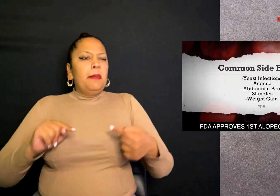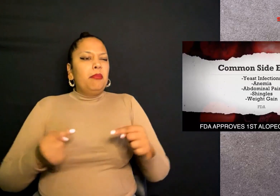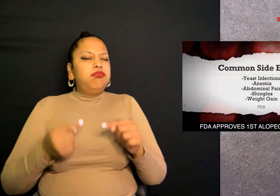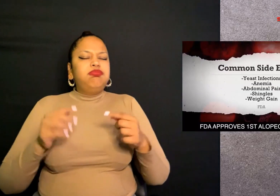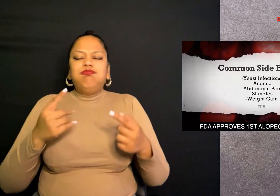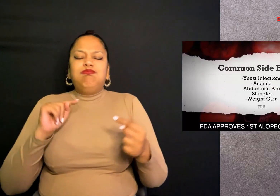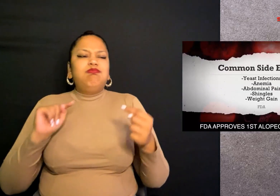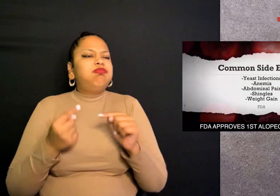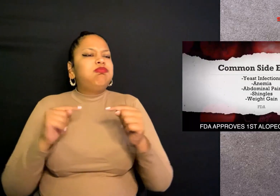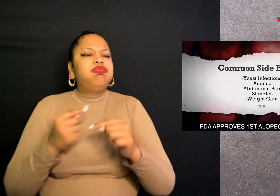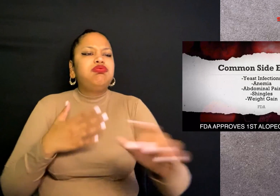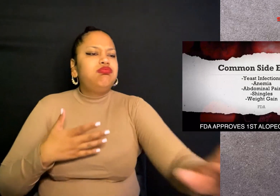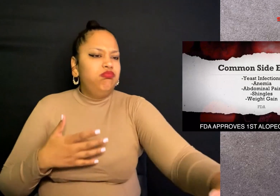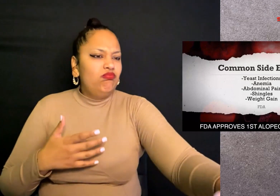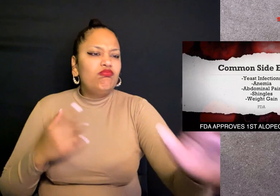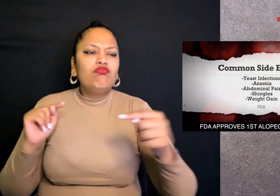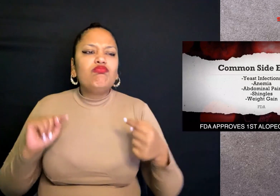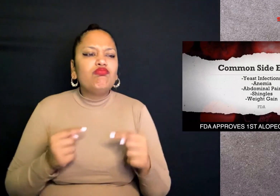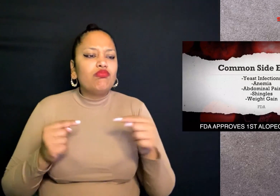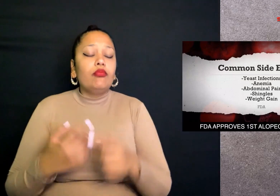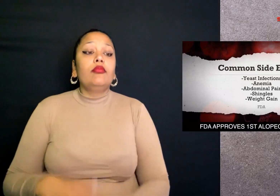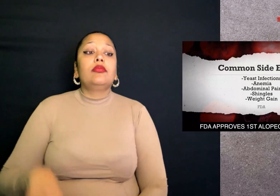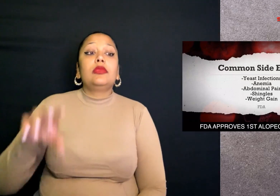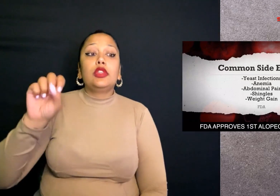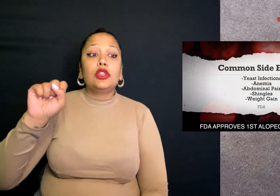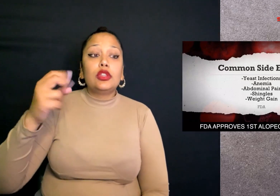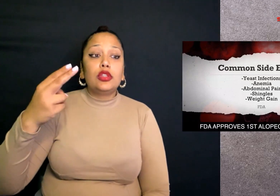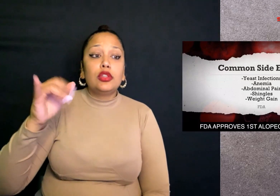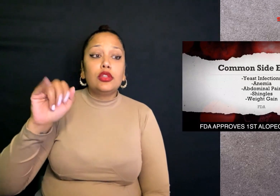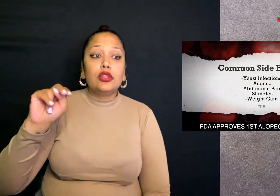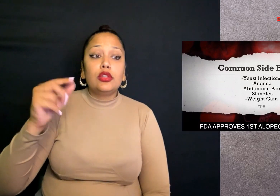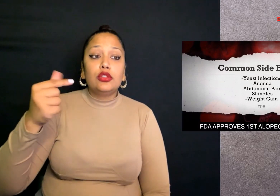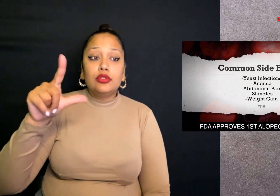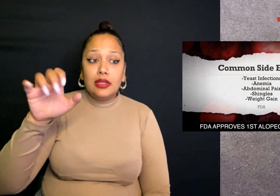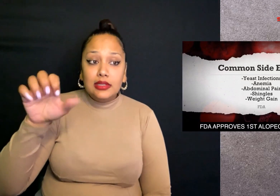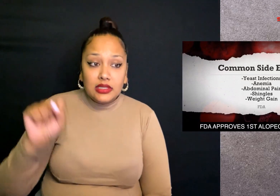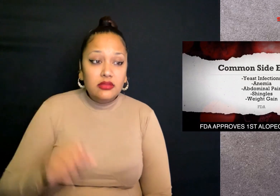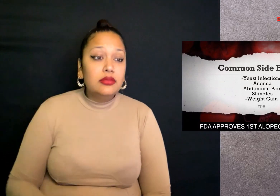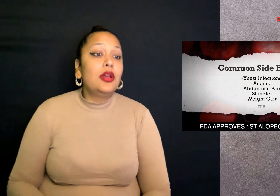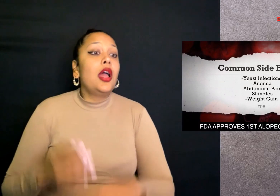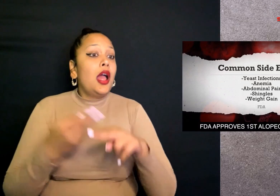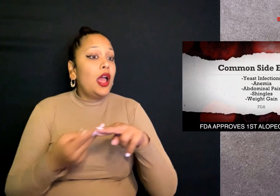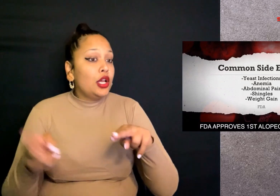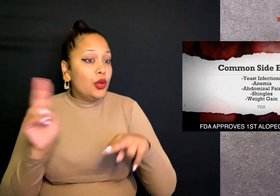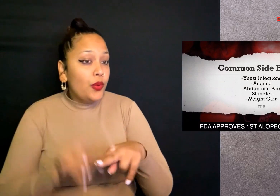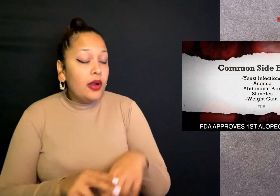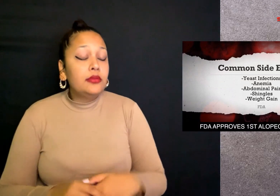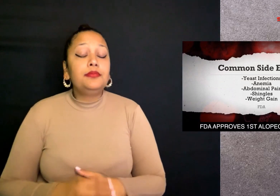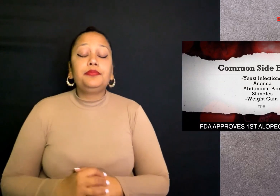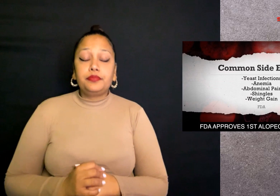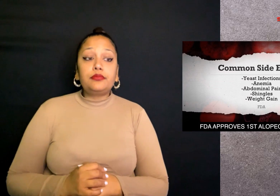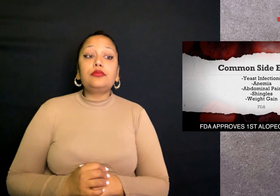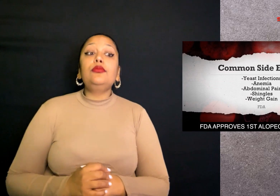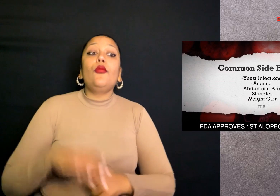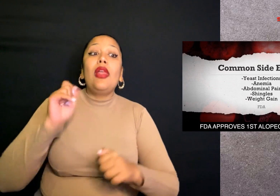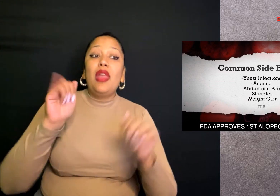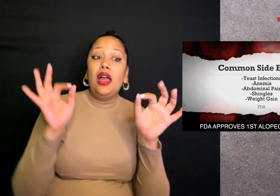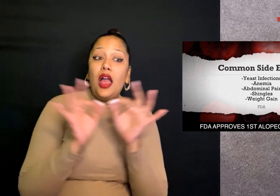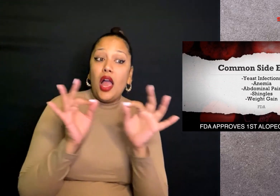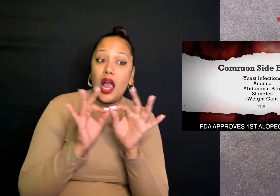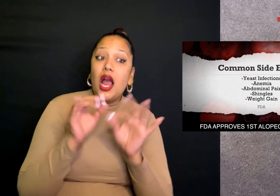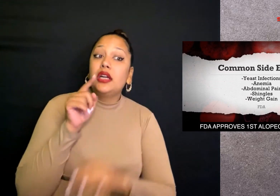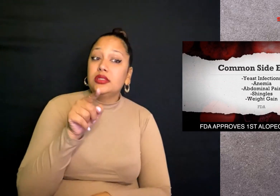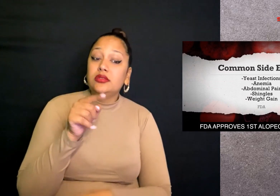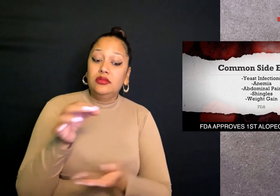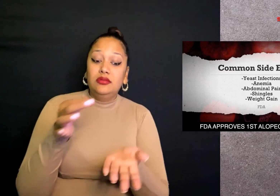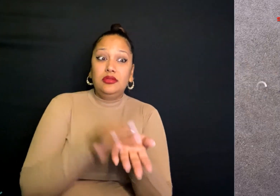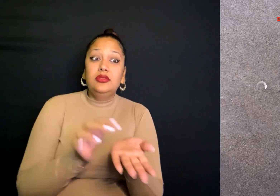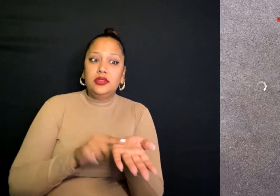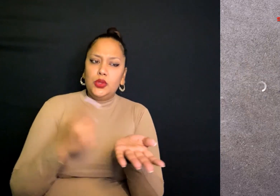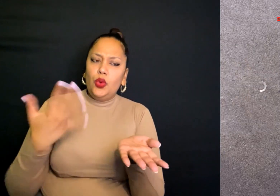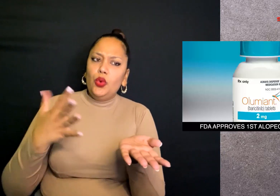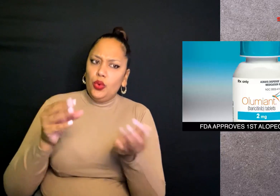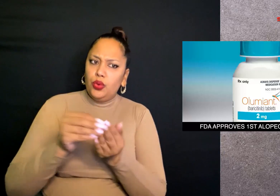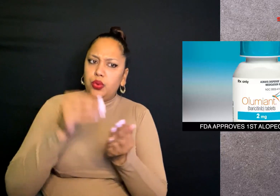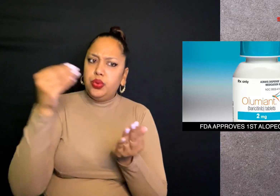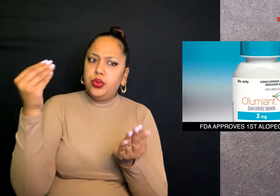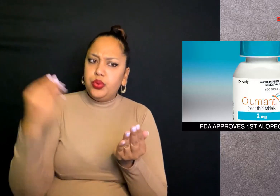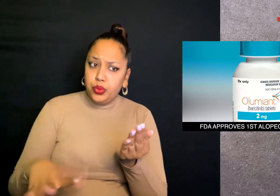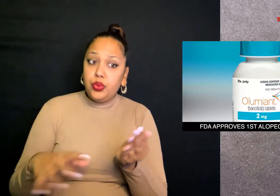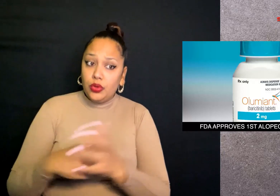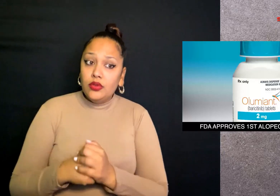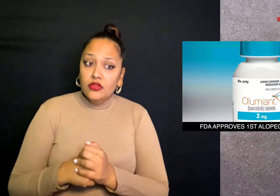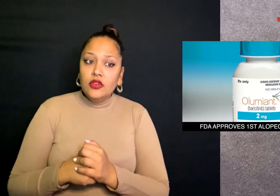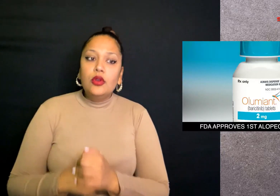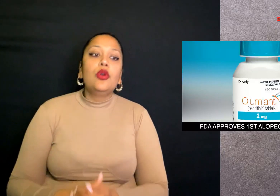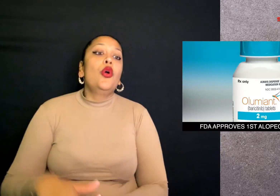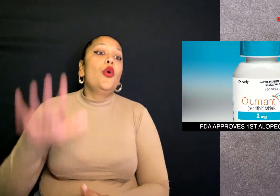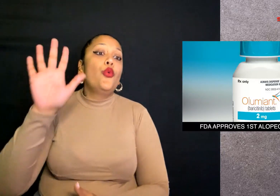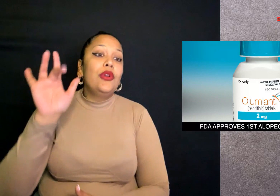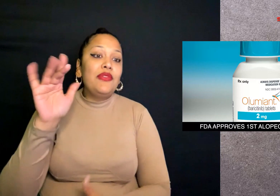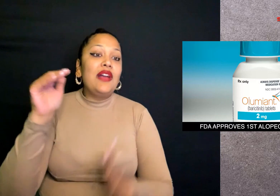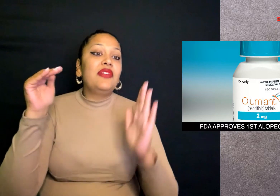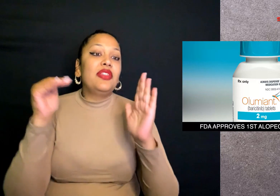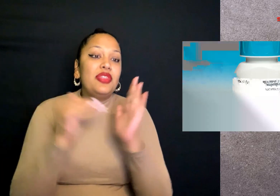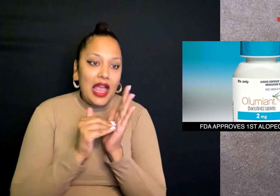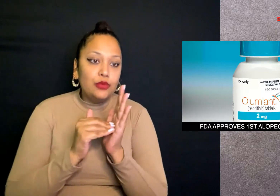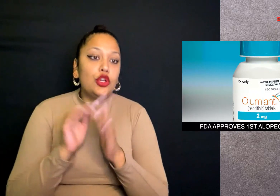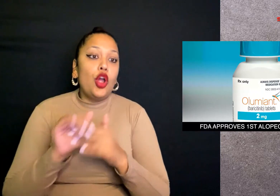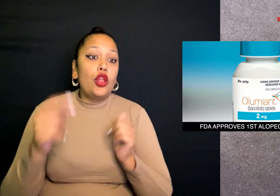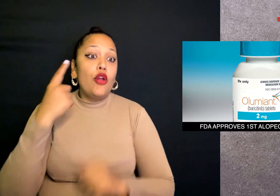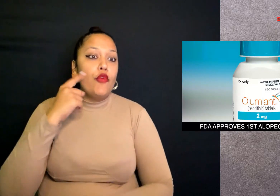abdominal pain shingles and weight gain the cost of the drug is high nearly $2500 for